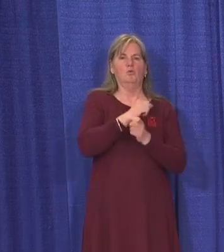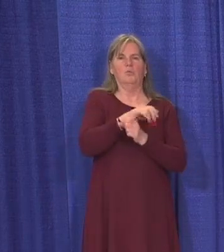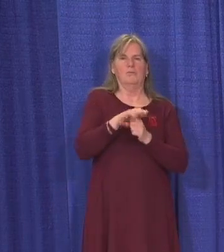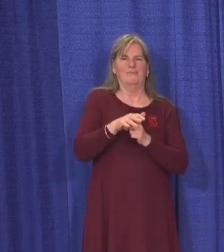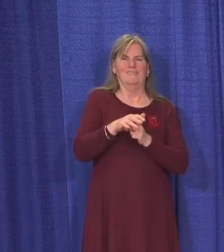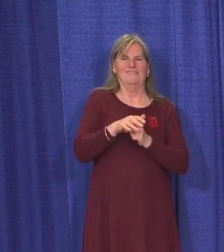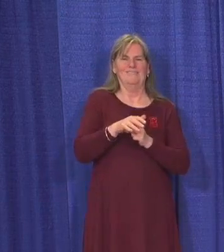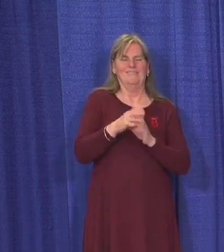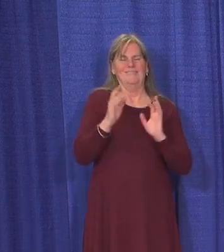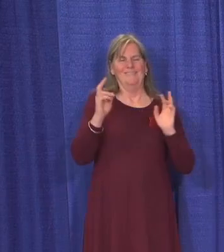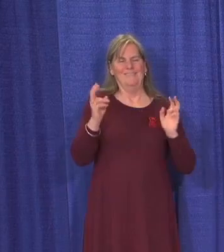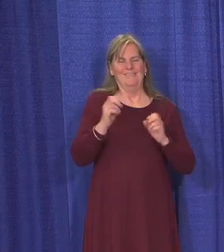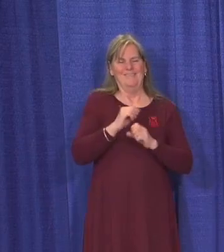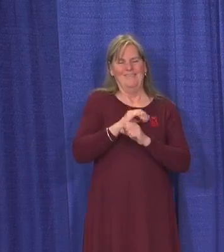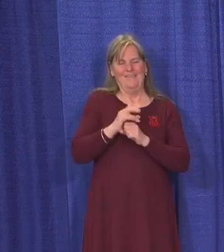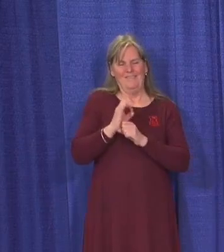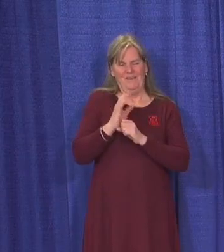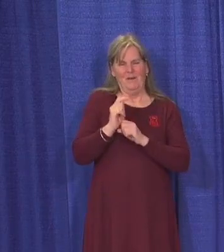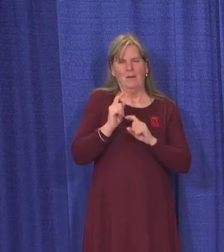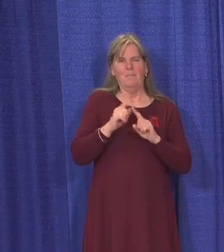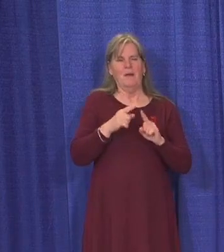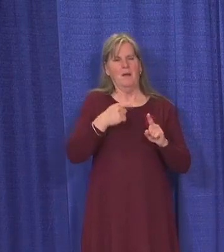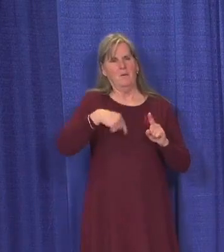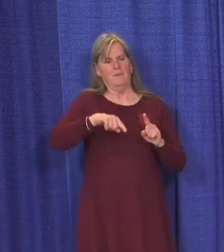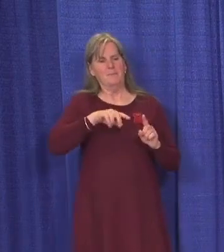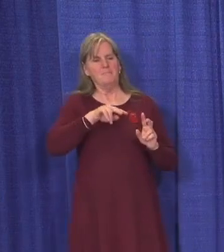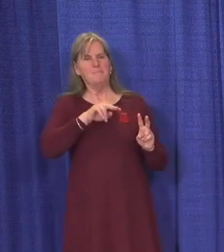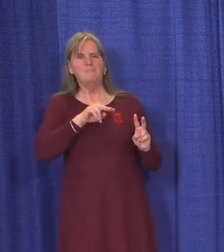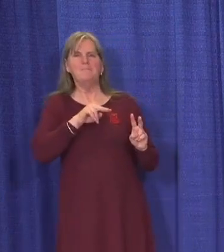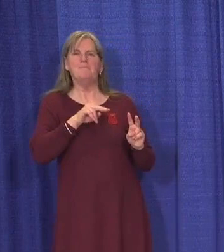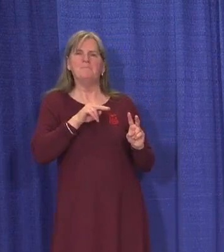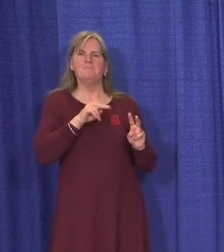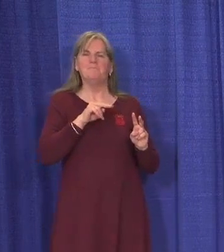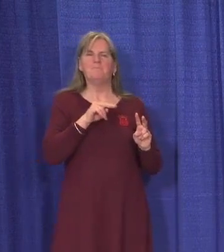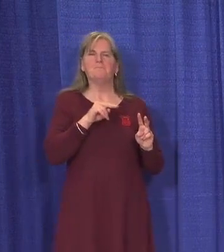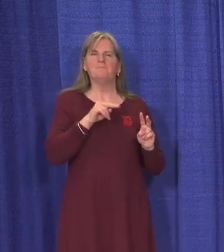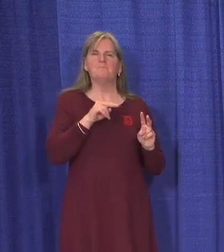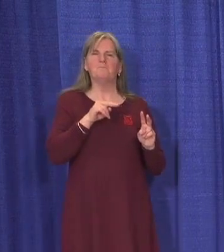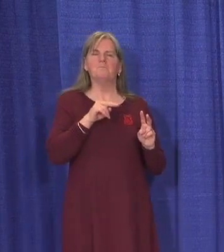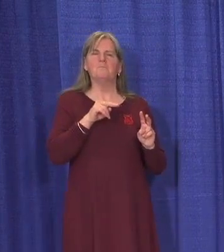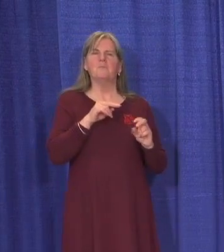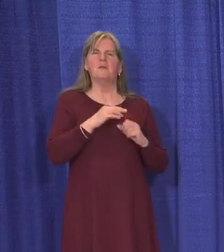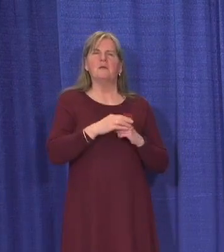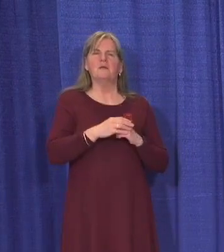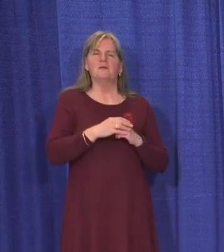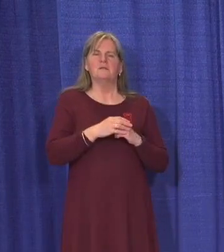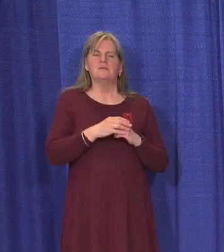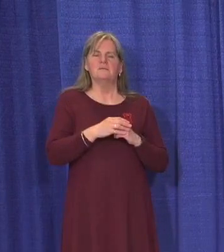B.1.1.7. And it can be in BC and other